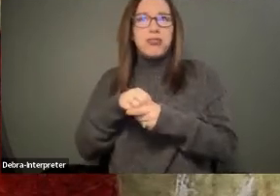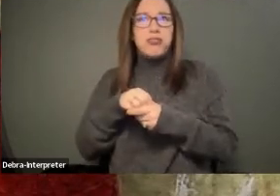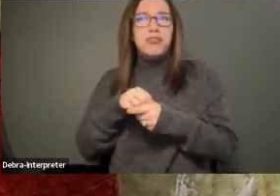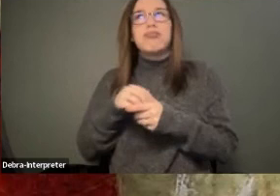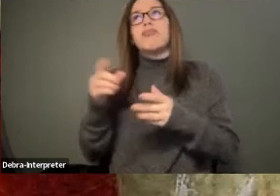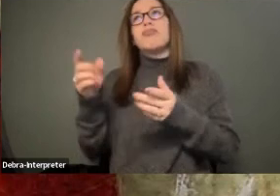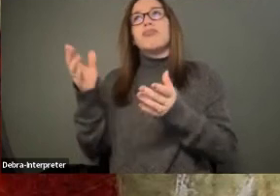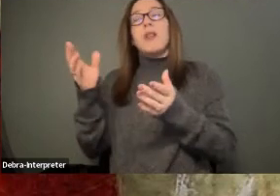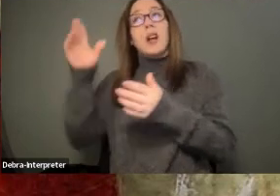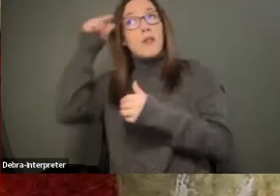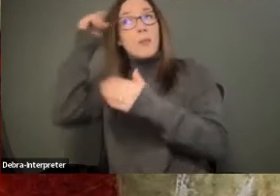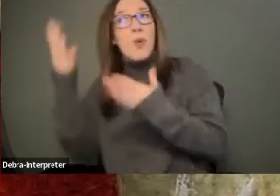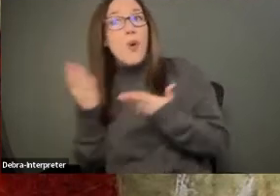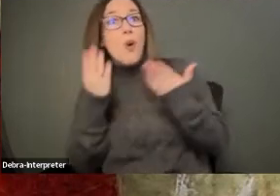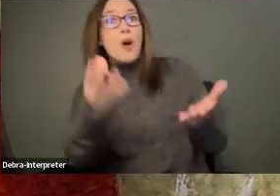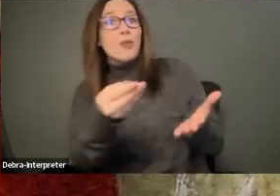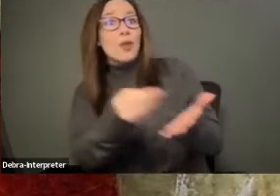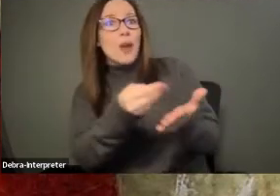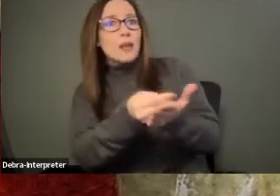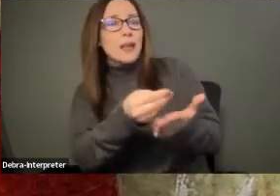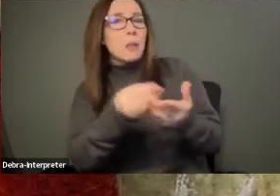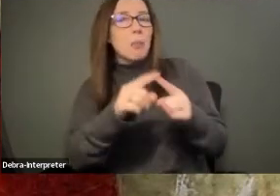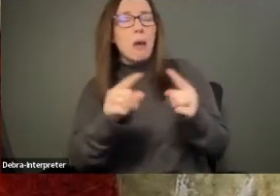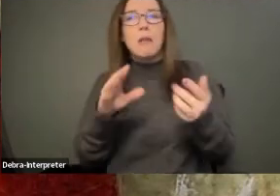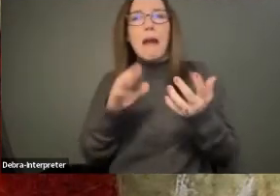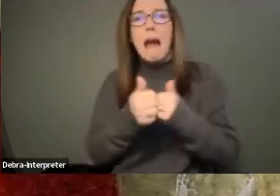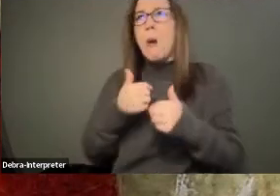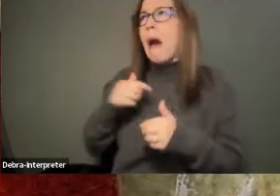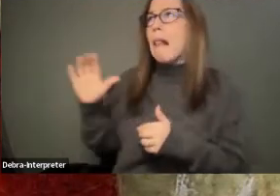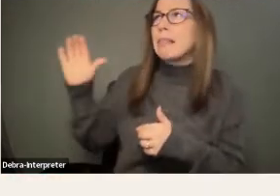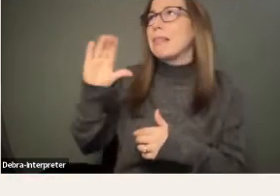funding. I have heard stakeholders la mean it it is one thing having the government offering funding but